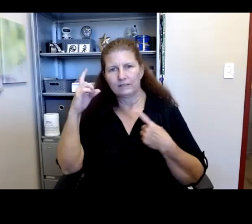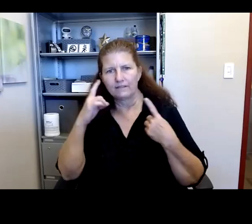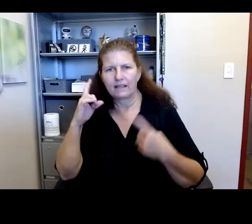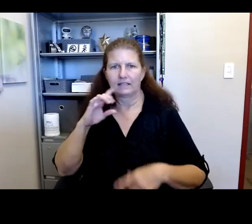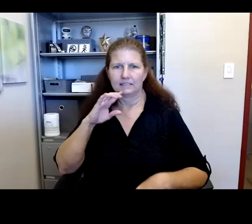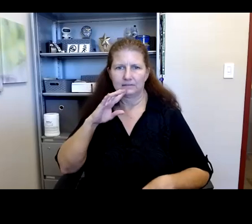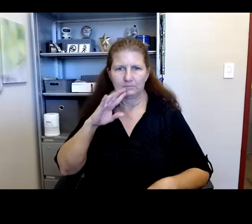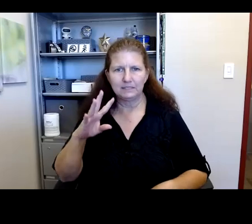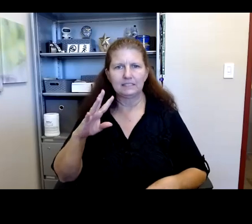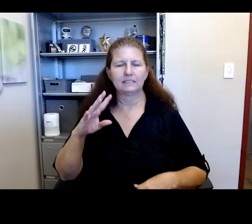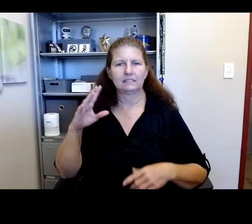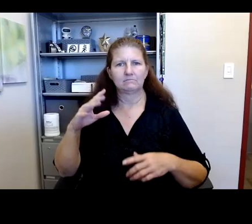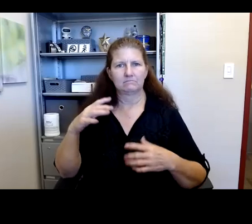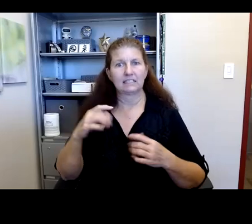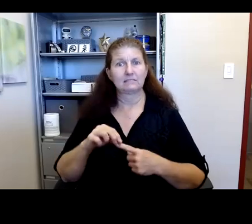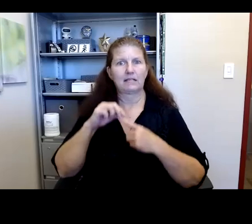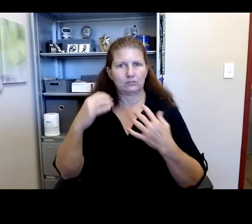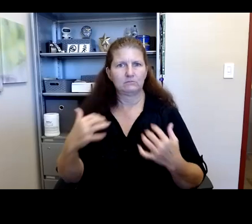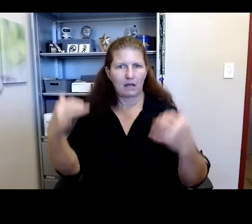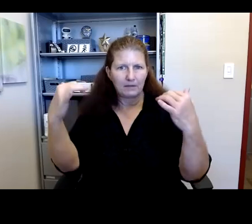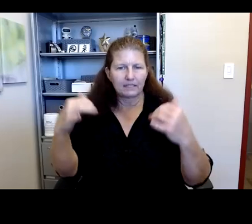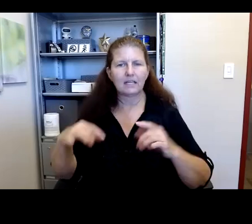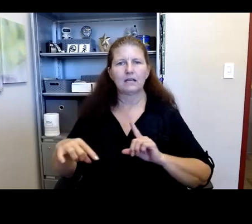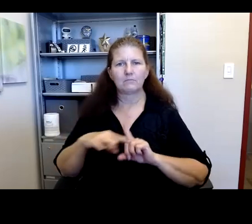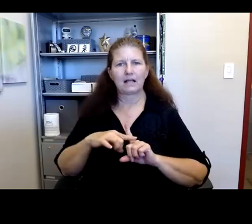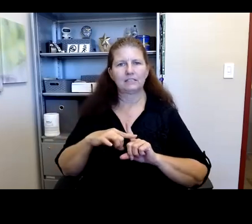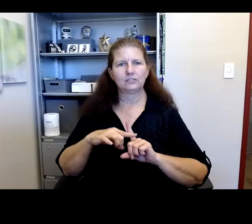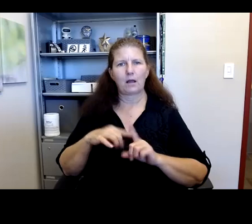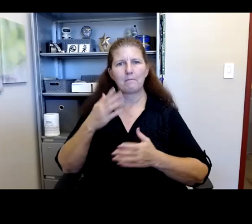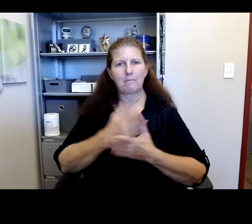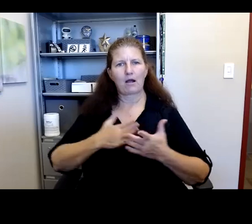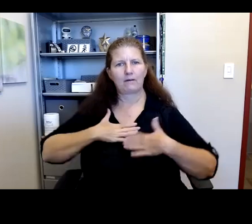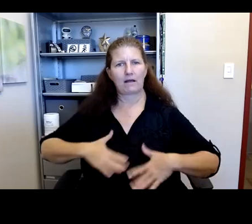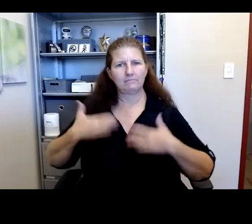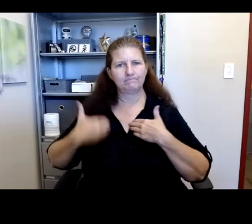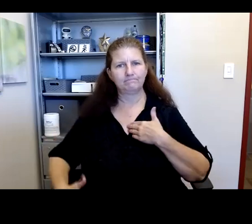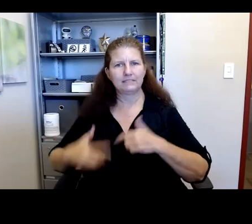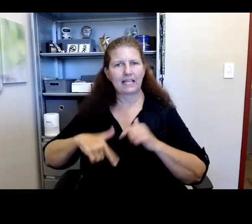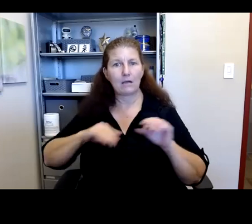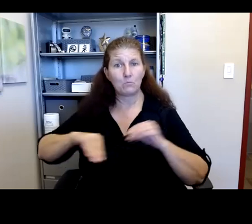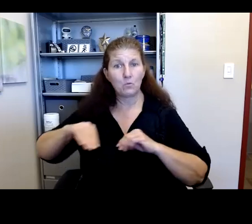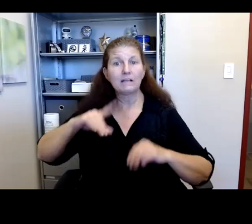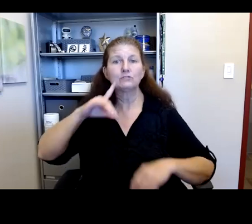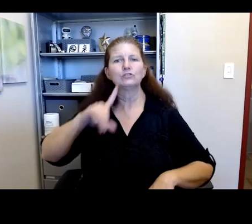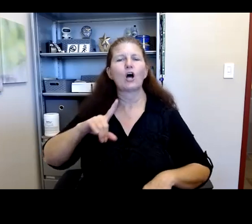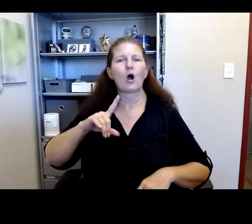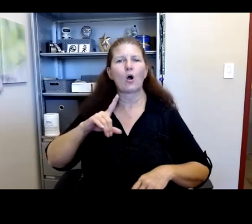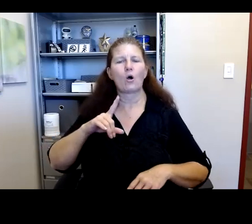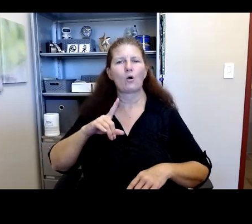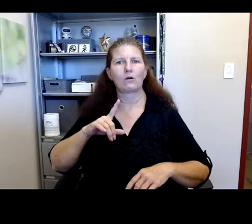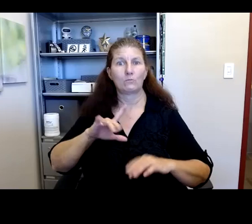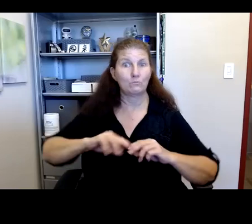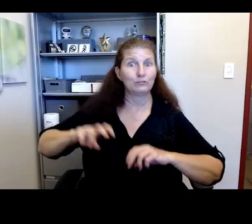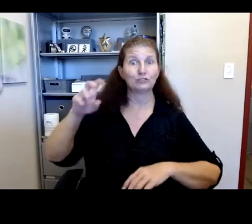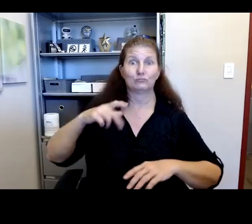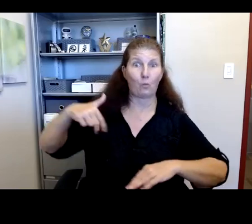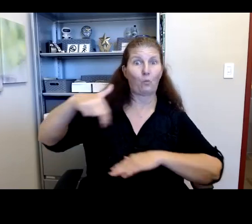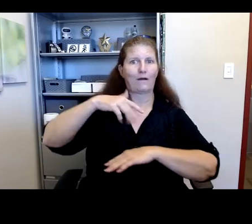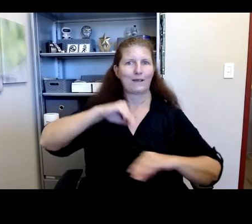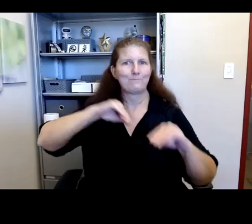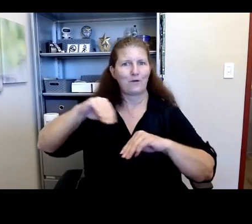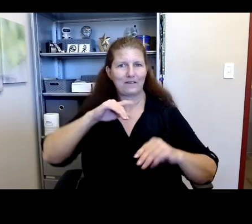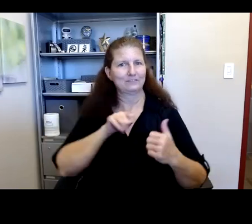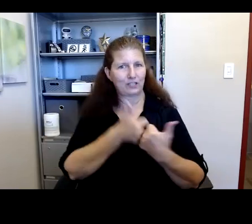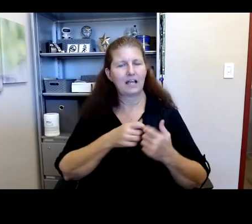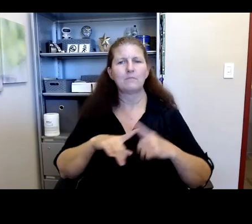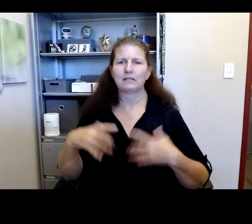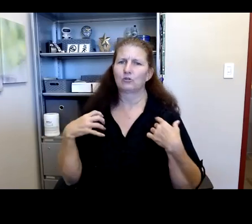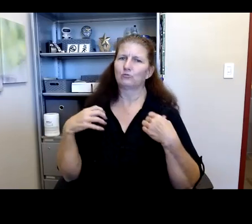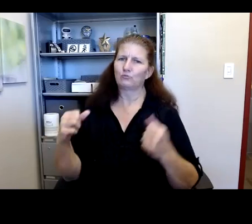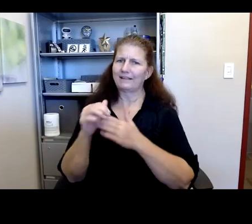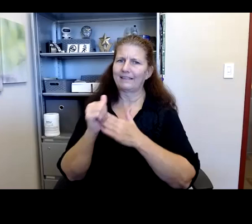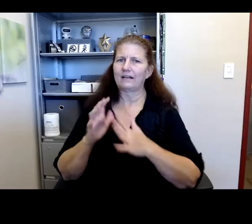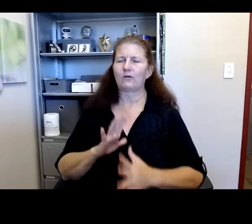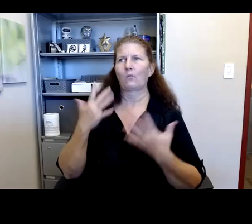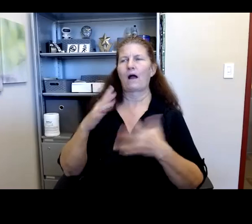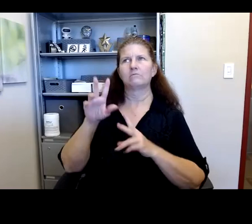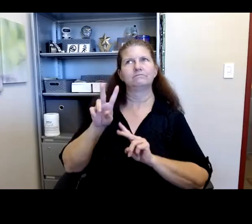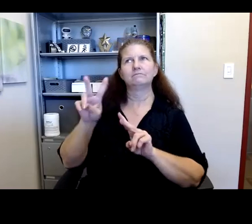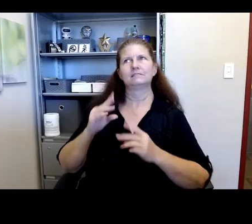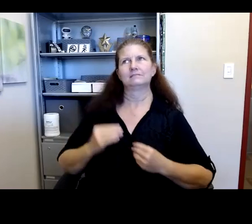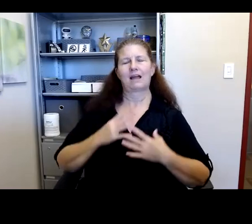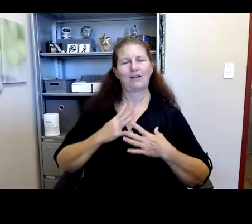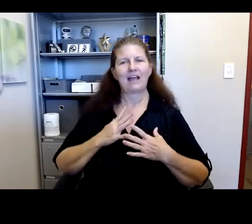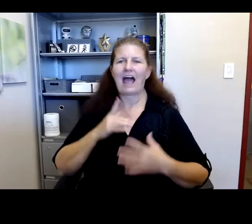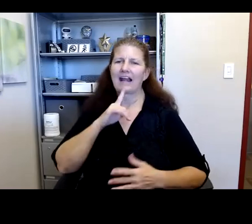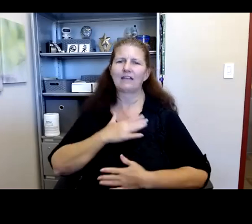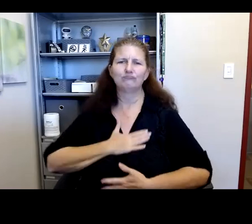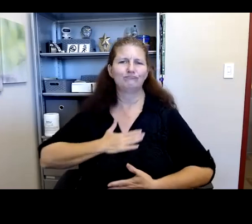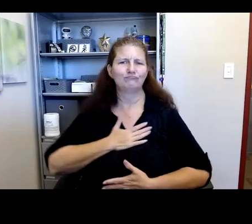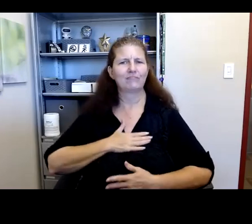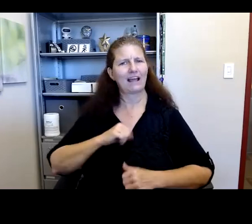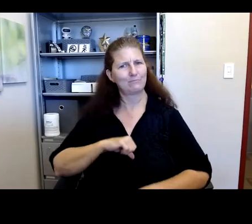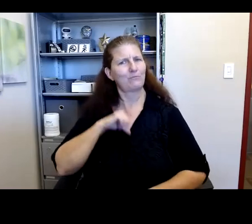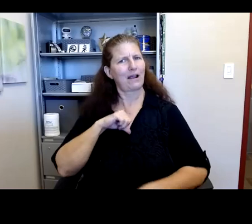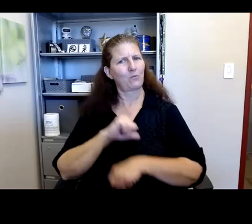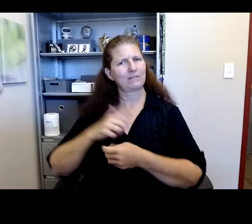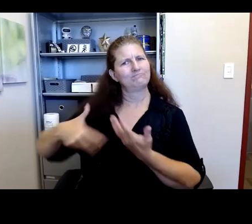Robyn Thomas: speak publicly as well as um. She's paralyzed, and part of her body so even getting around is challenging. But she is incredibly inspiring, courageous leader and someone I had absolute pleasure and pride, and working with for the last ten years.